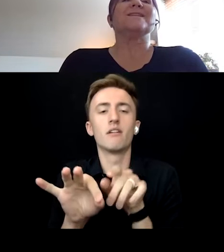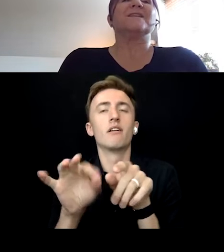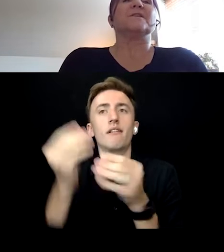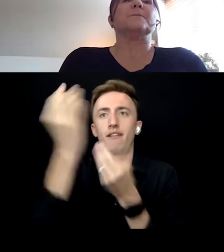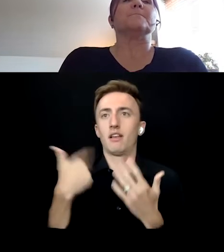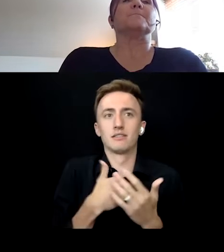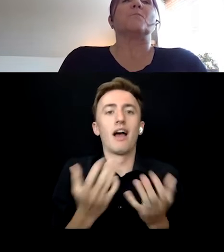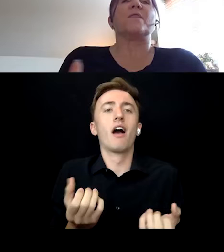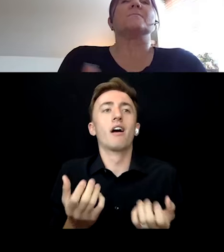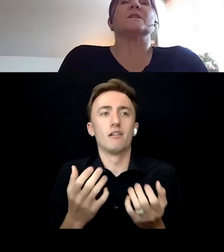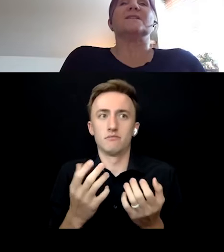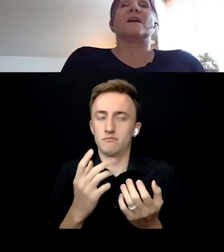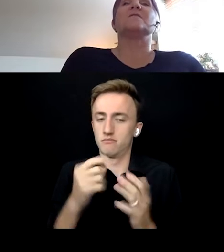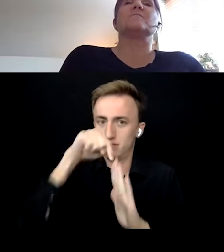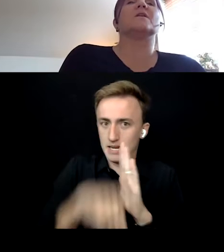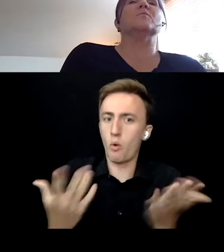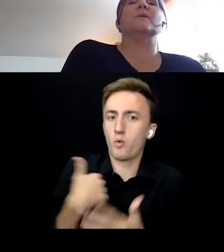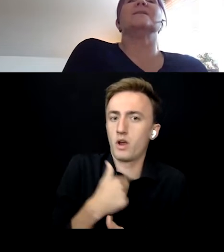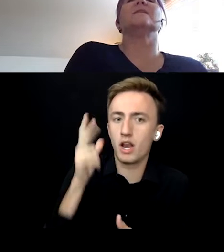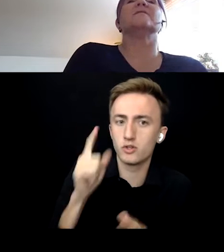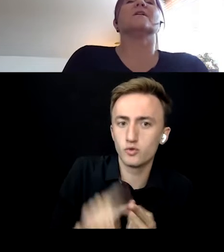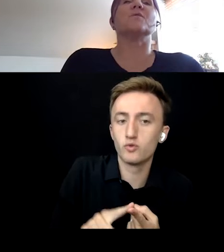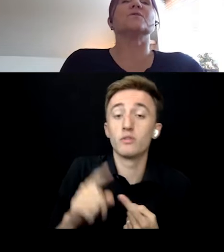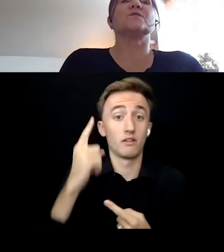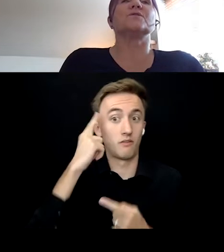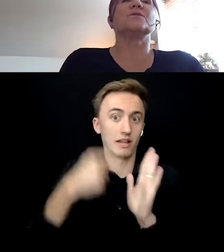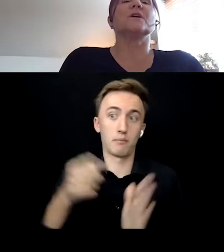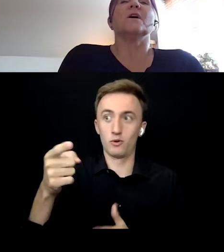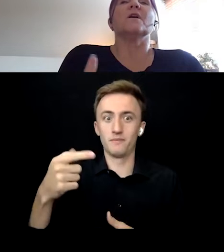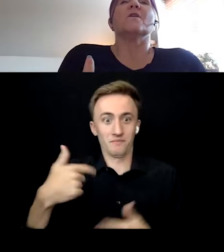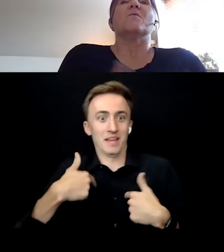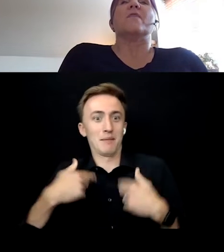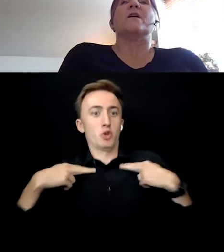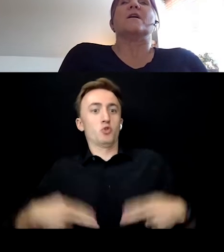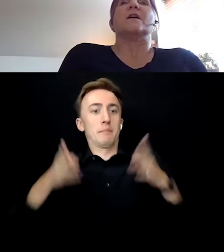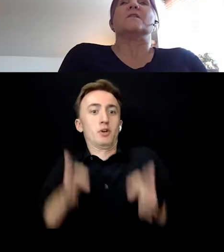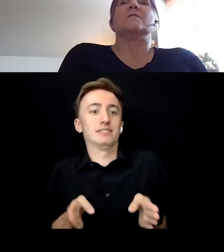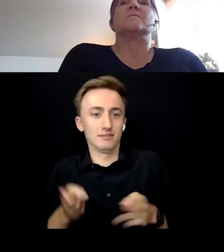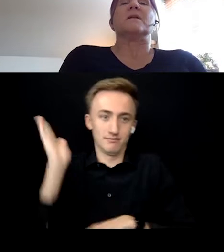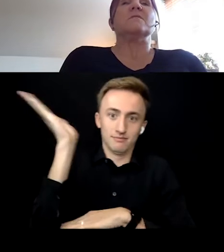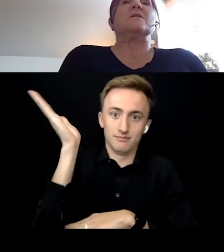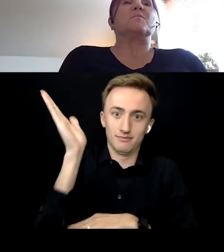listening to. Whether in this case a human being giving a conference talk, whether it's me as a